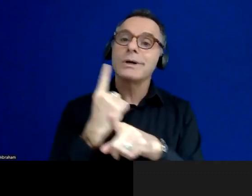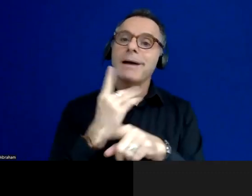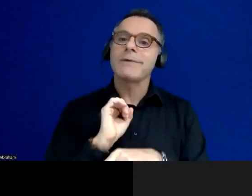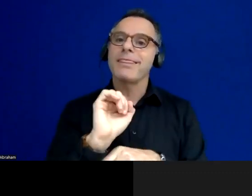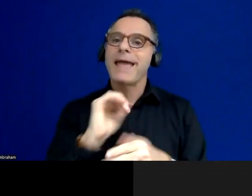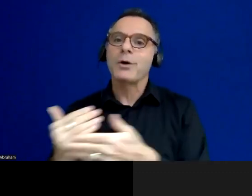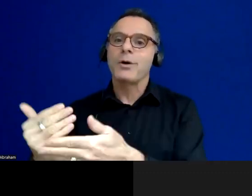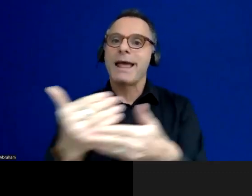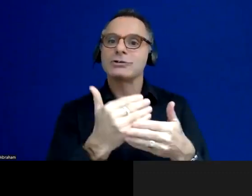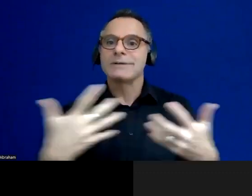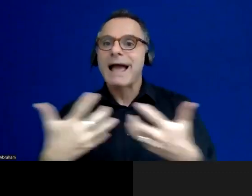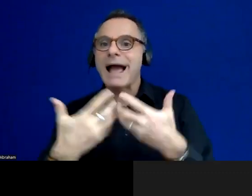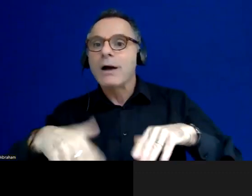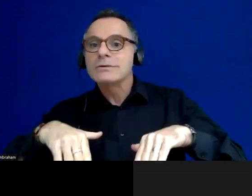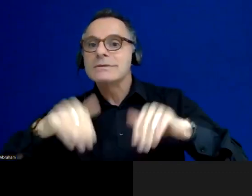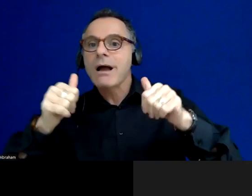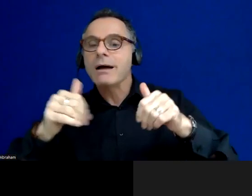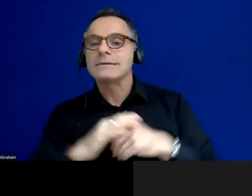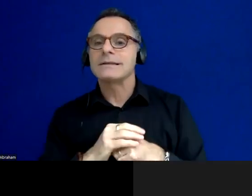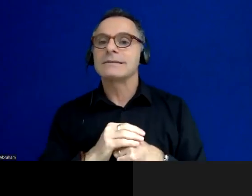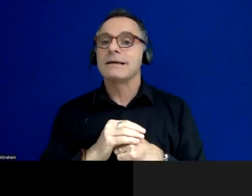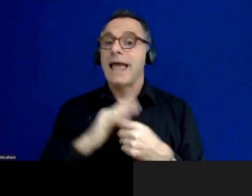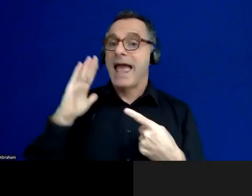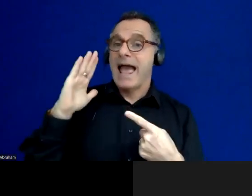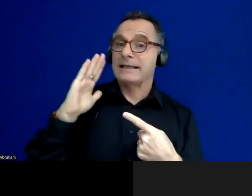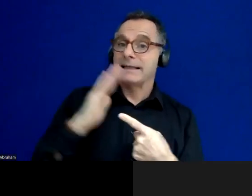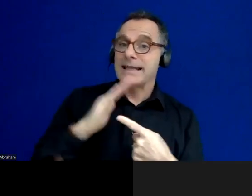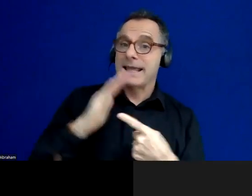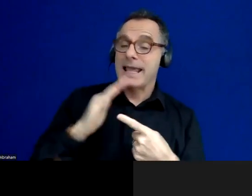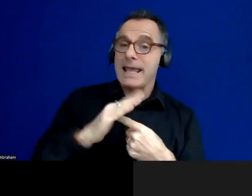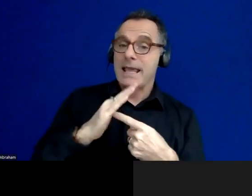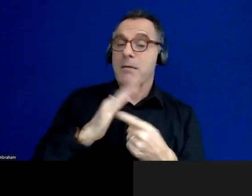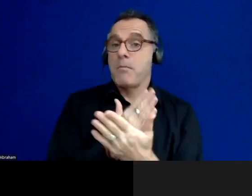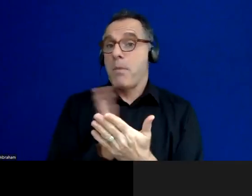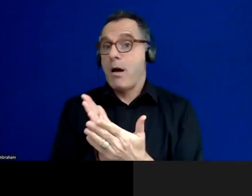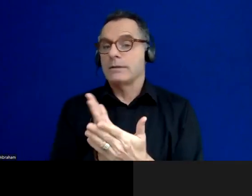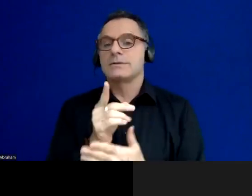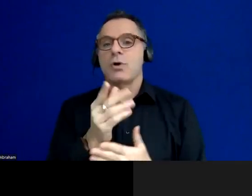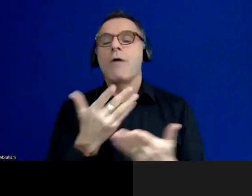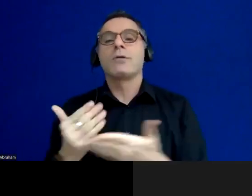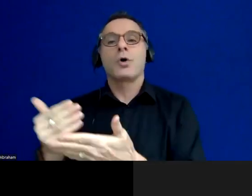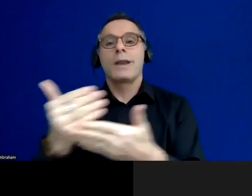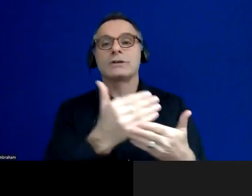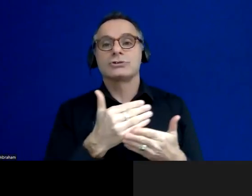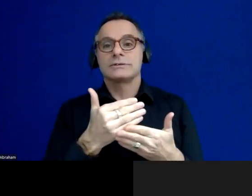how it came about, and a couple of key pieces from the collection. This talk will hear from Jenny,